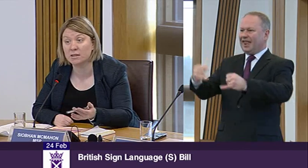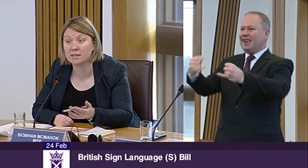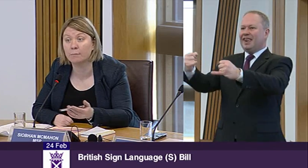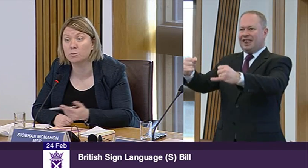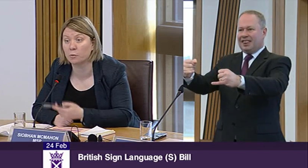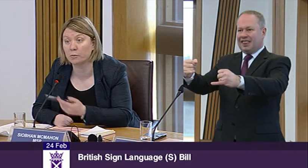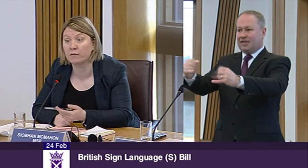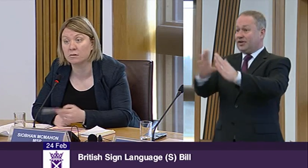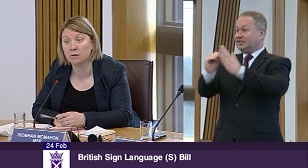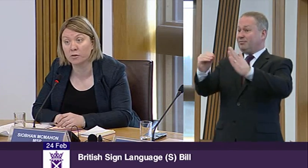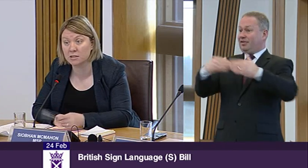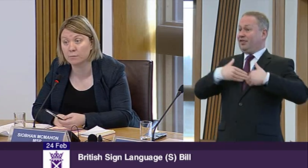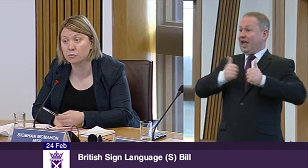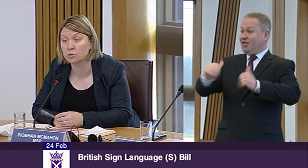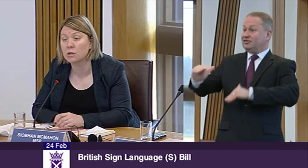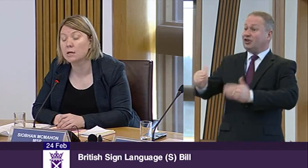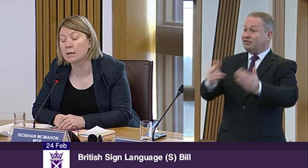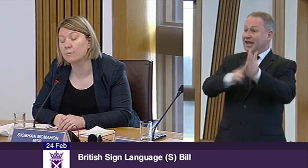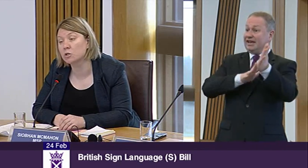particularly in the health service, for which we have had examples. We have been given other